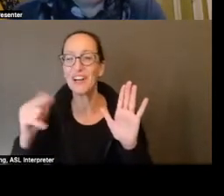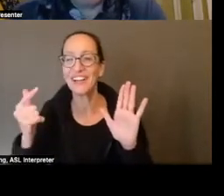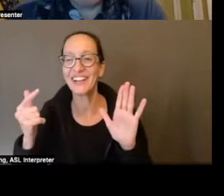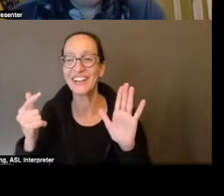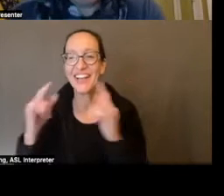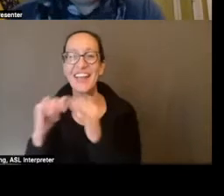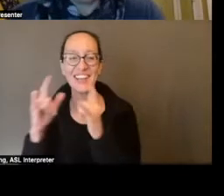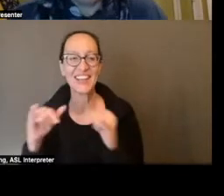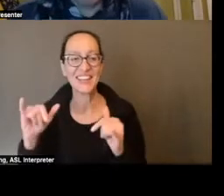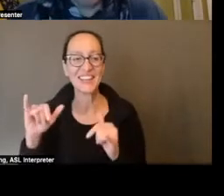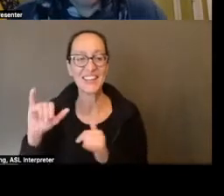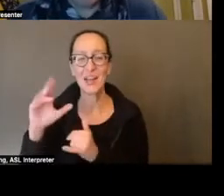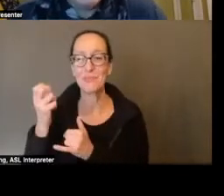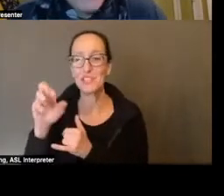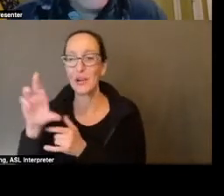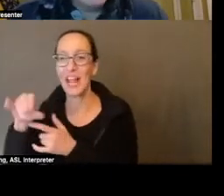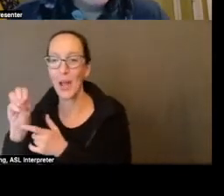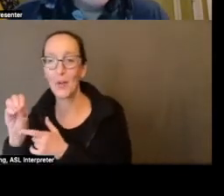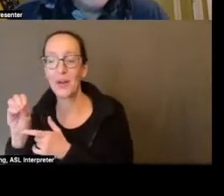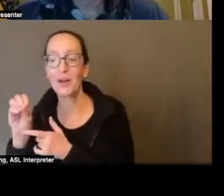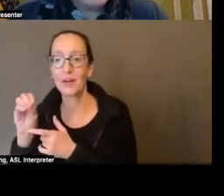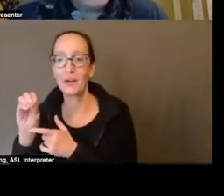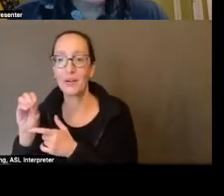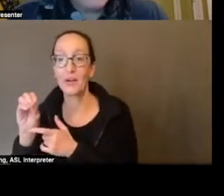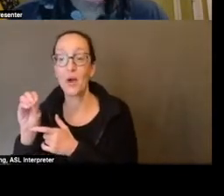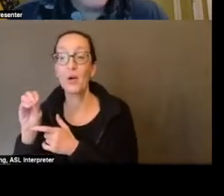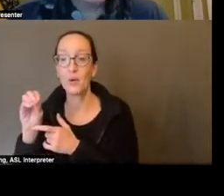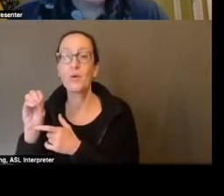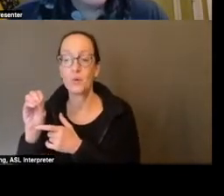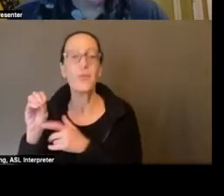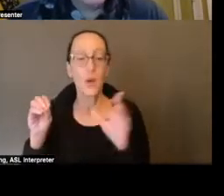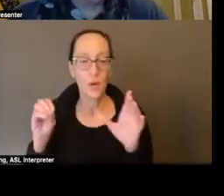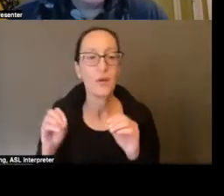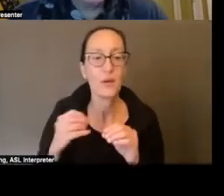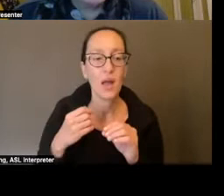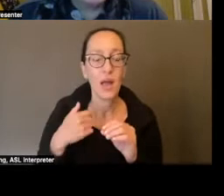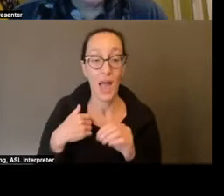Hi, I'm, sorry- And I've been with Camp Cheerio since the early 90s.